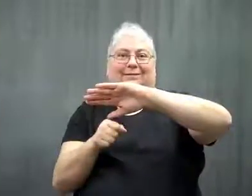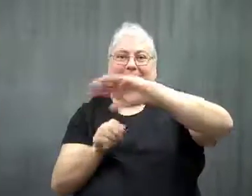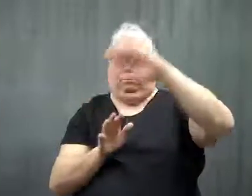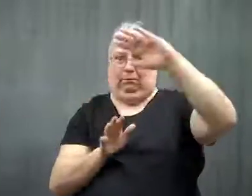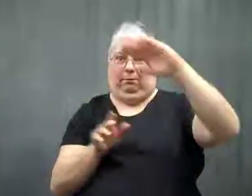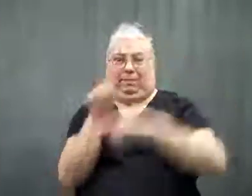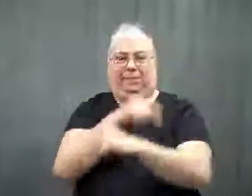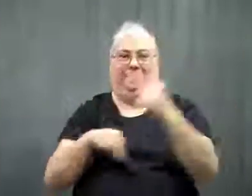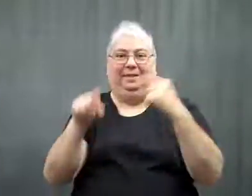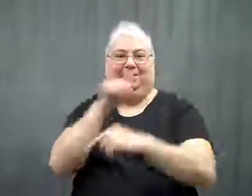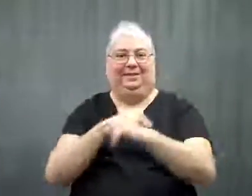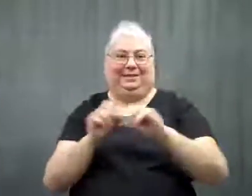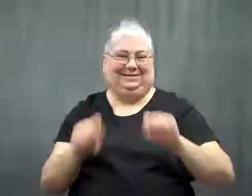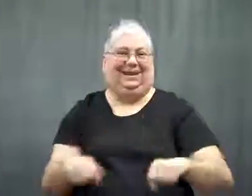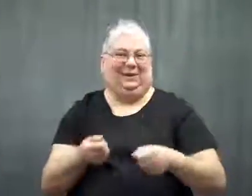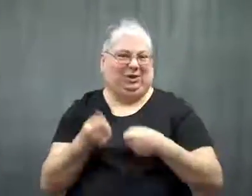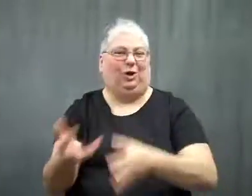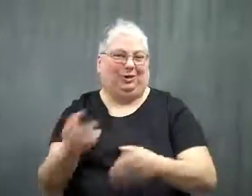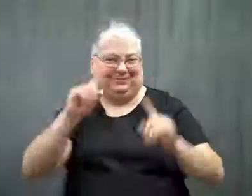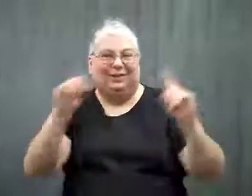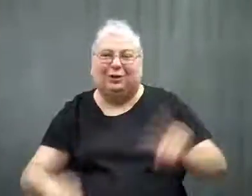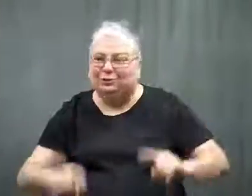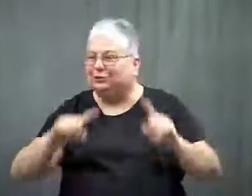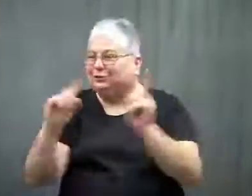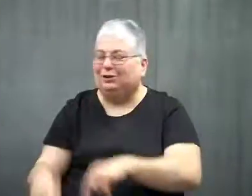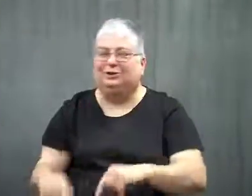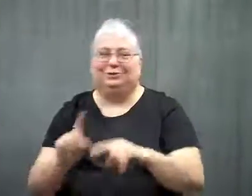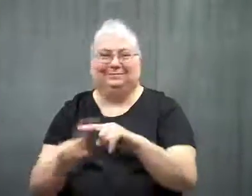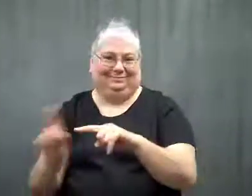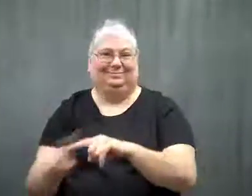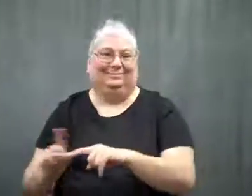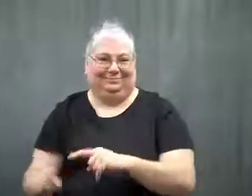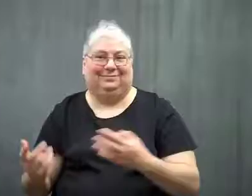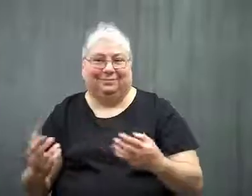When they collide, it causes storms and tornadoes.